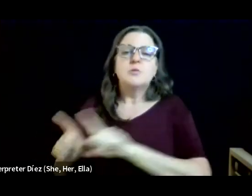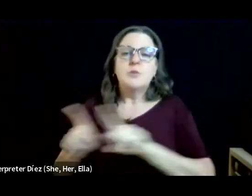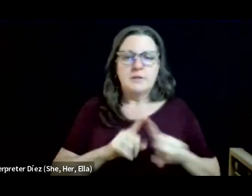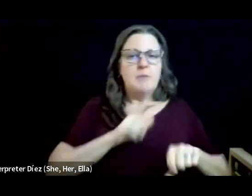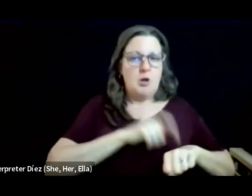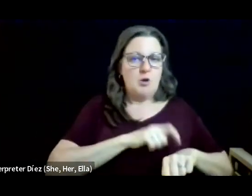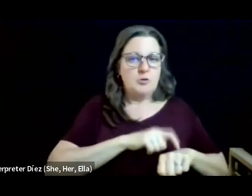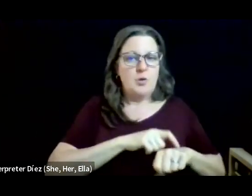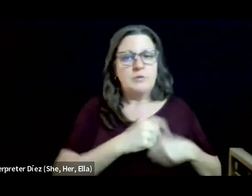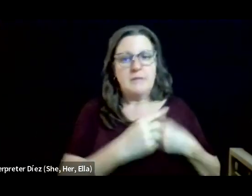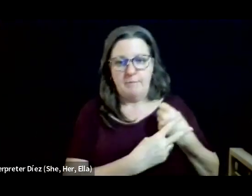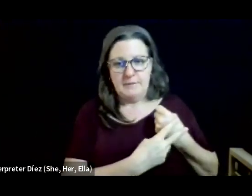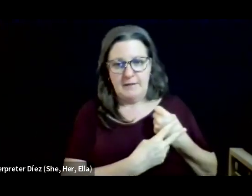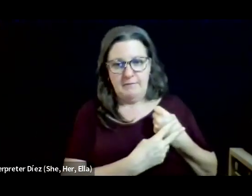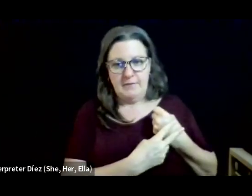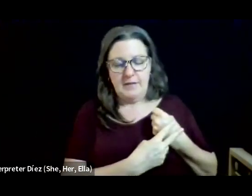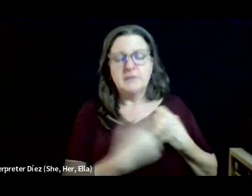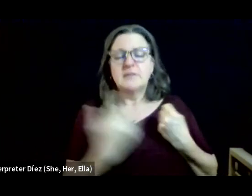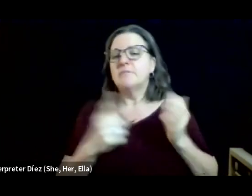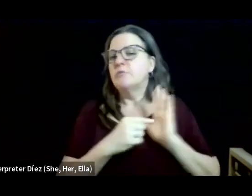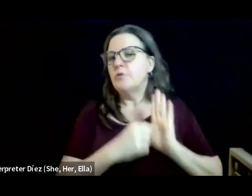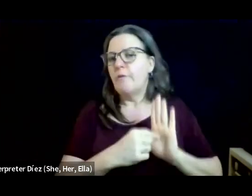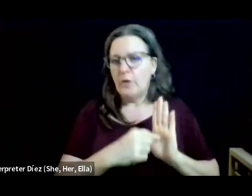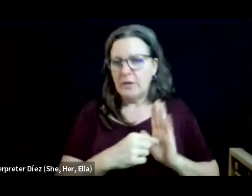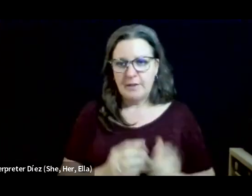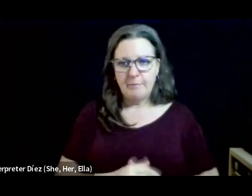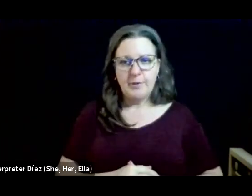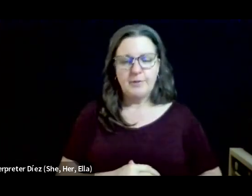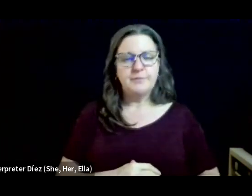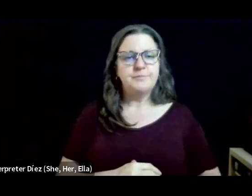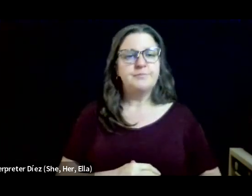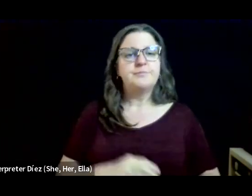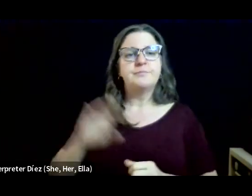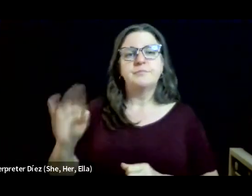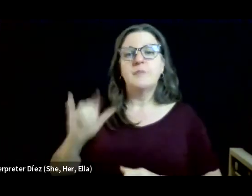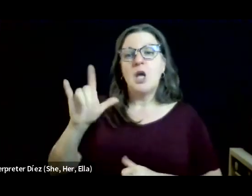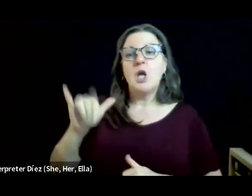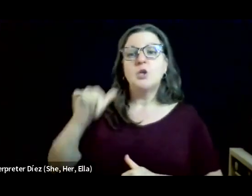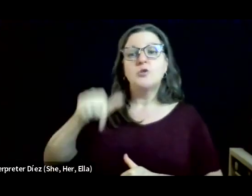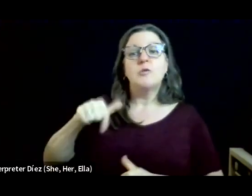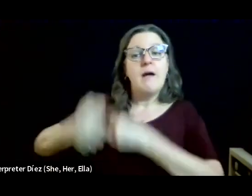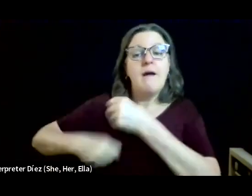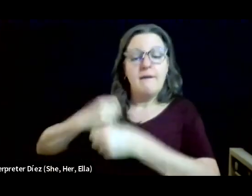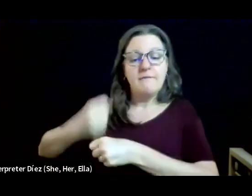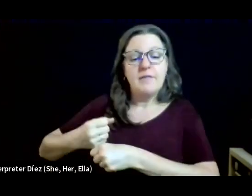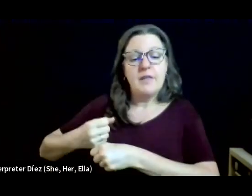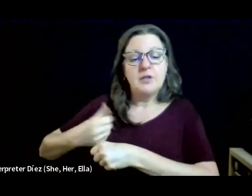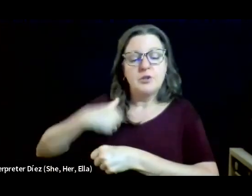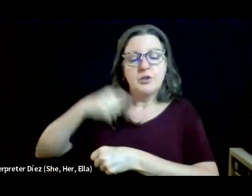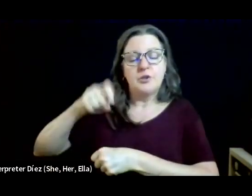And just as an example, in July of this year, you had approved the Piggyback Agreement